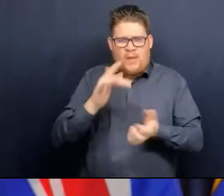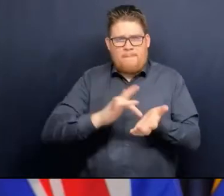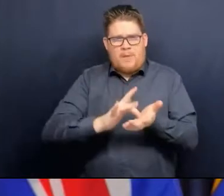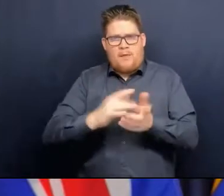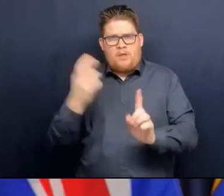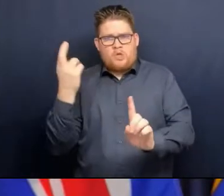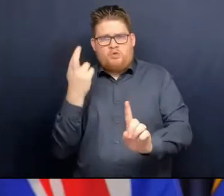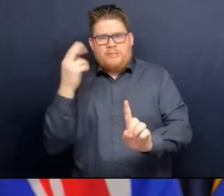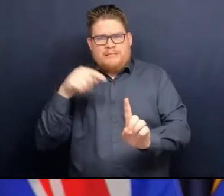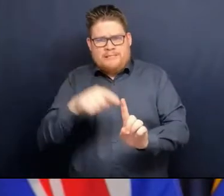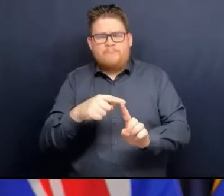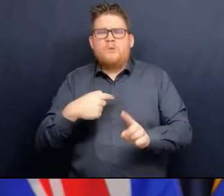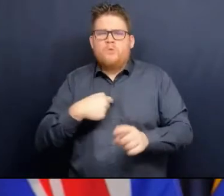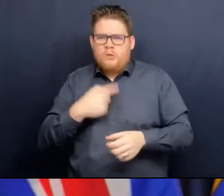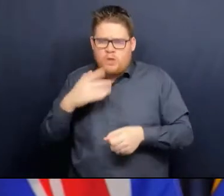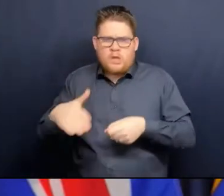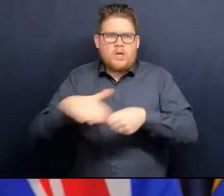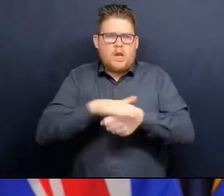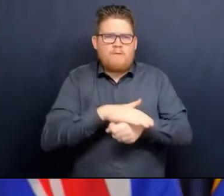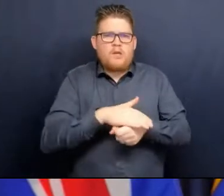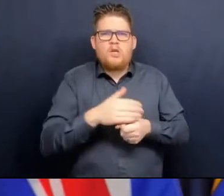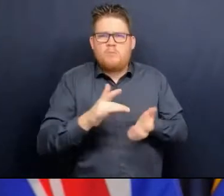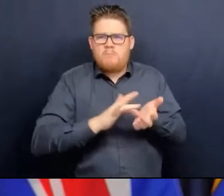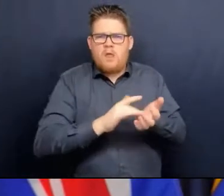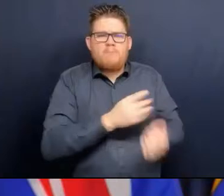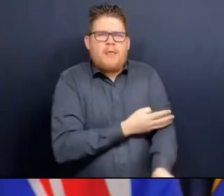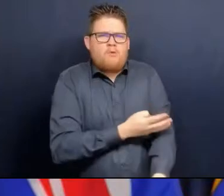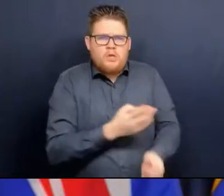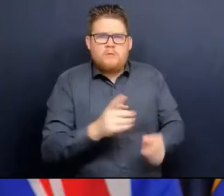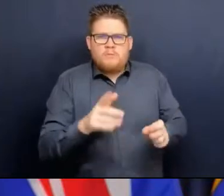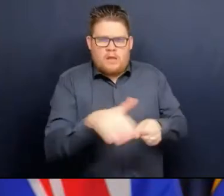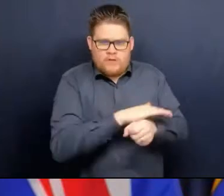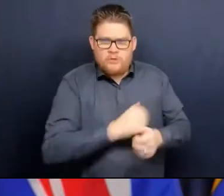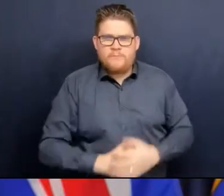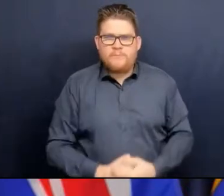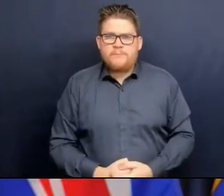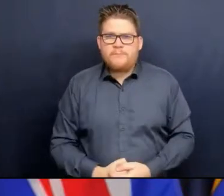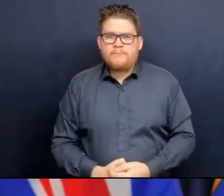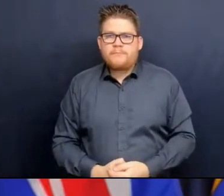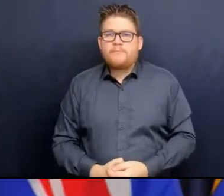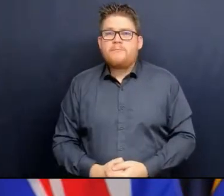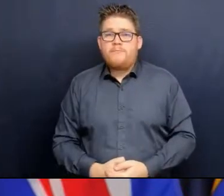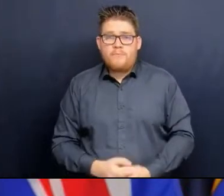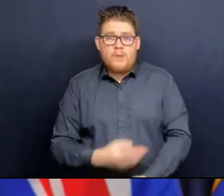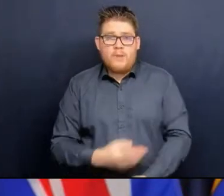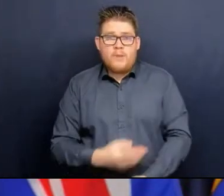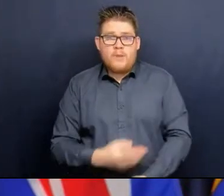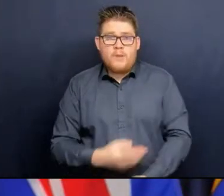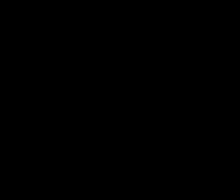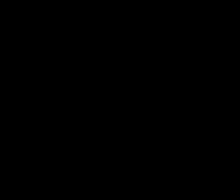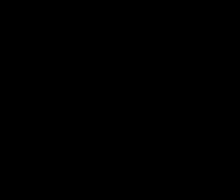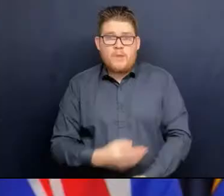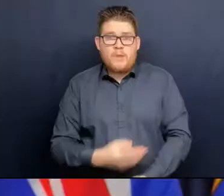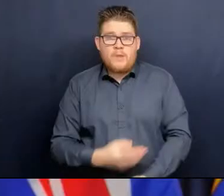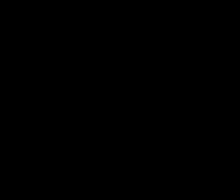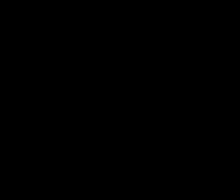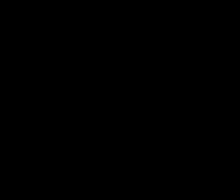and that will continue to be the case. It's not for that test or any other test like art. In that